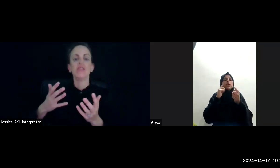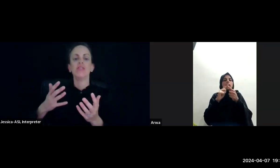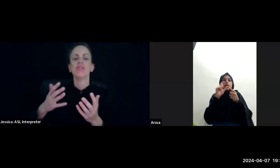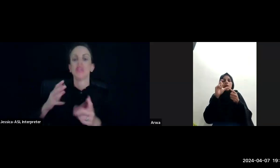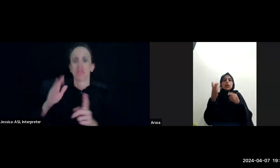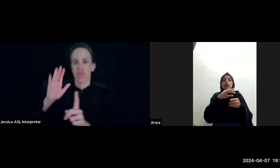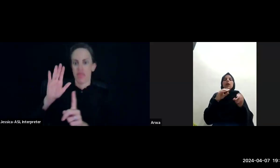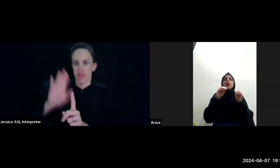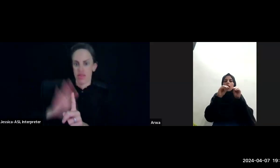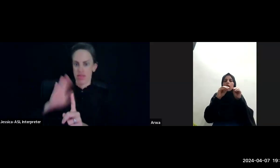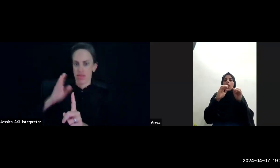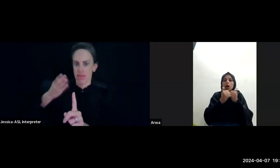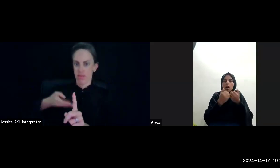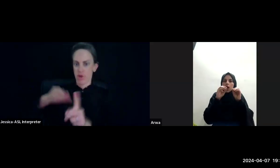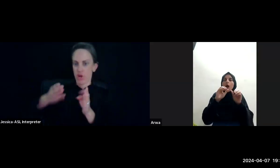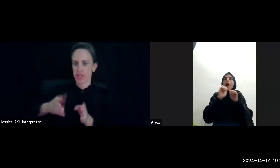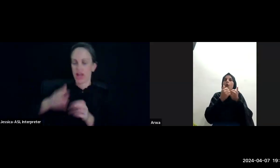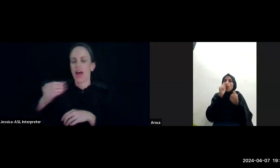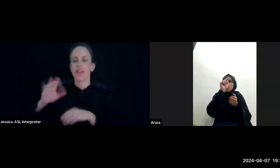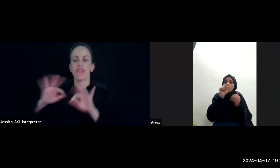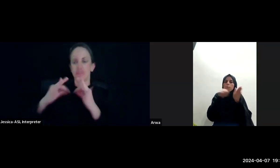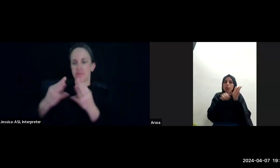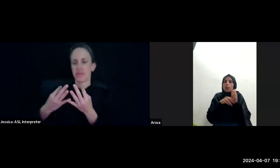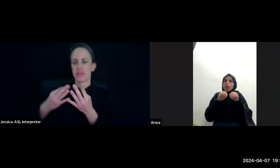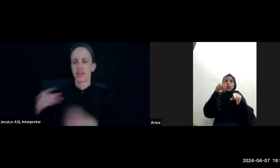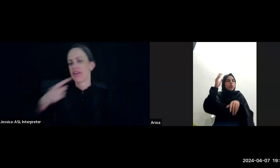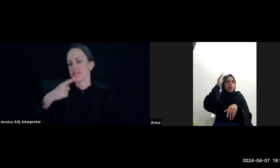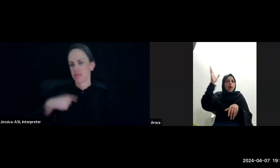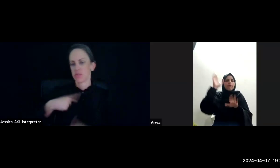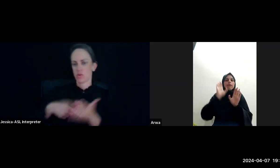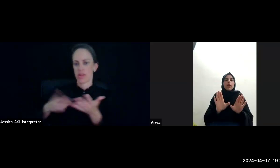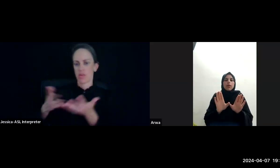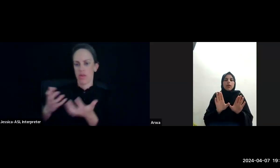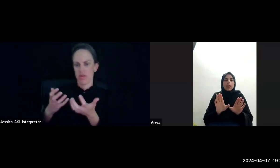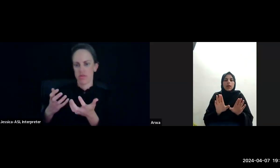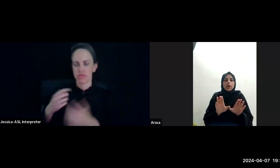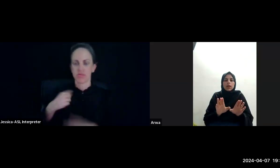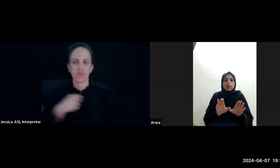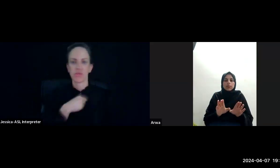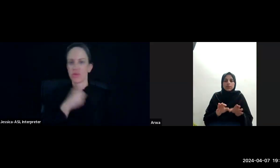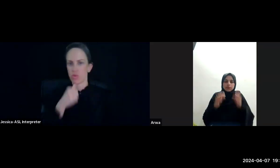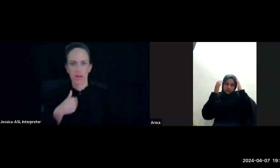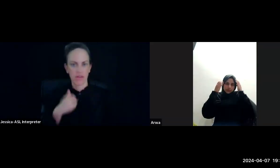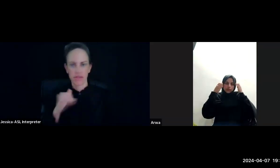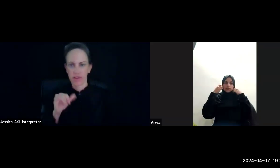tell us what we should do as genetic counselors okay. We don't have that often use and that's how the